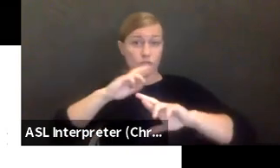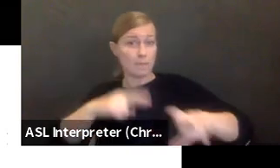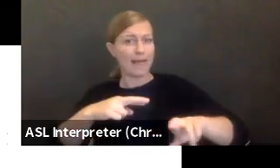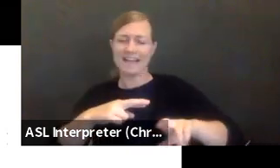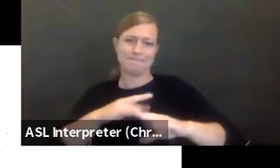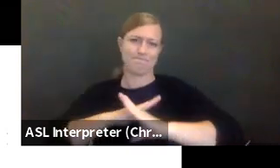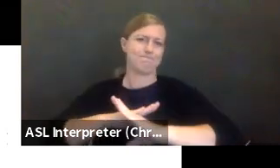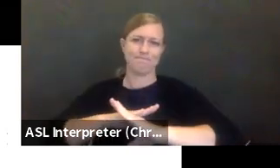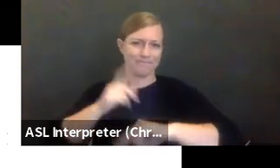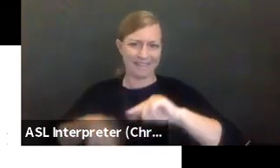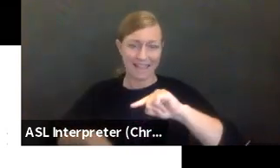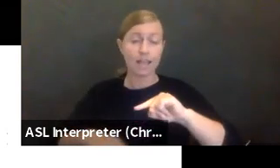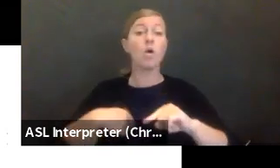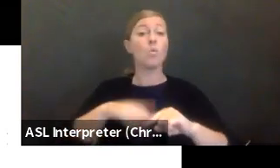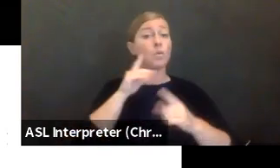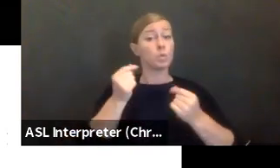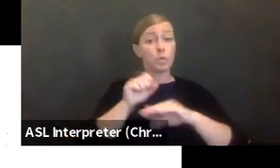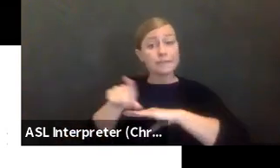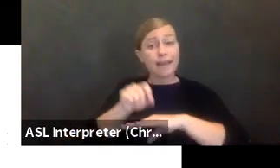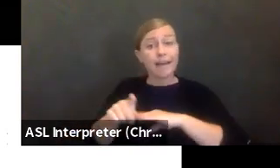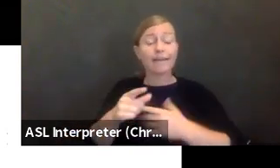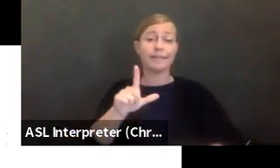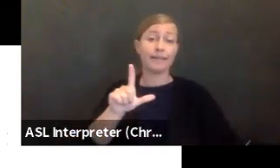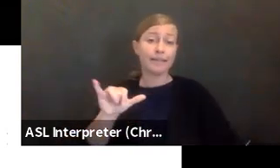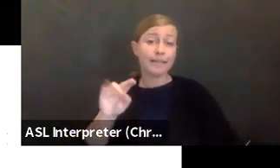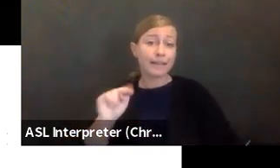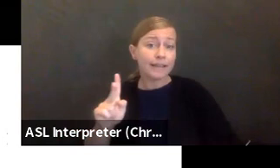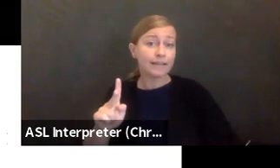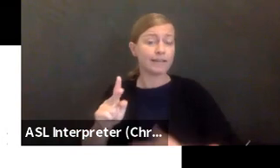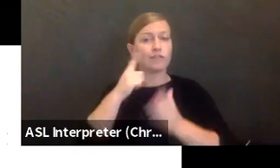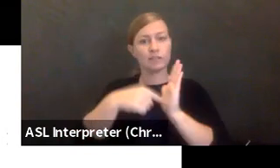the chat option is really for us to chat with you. You cannot reply.